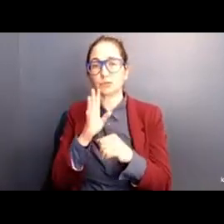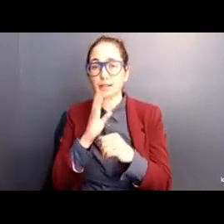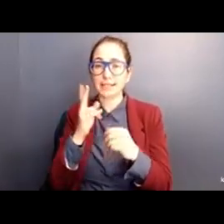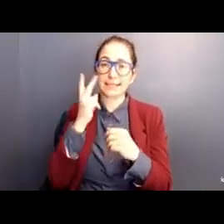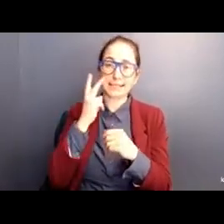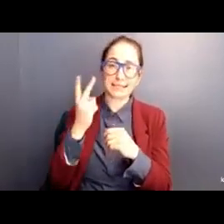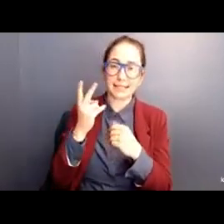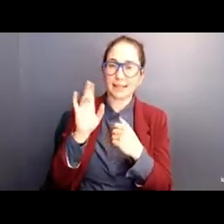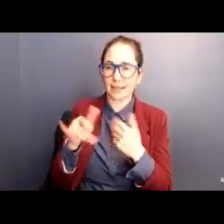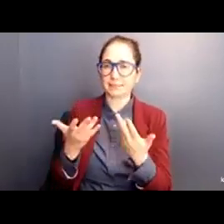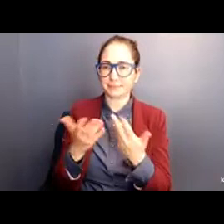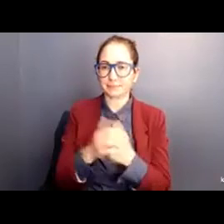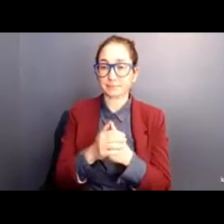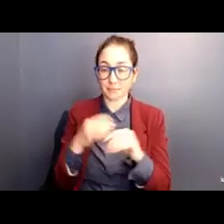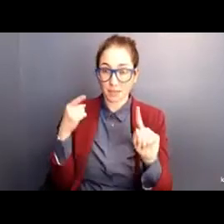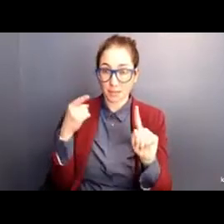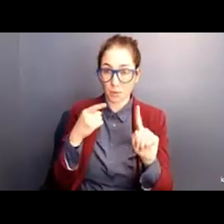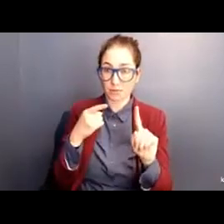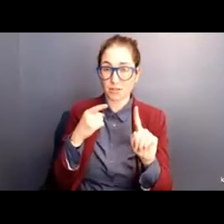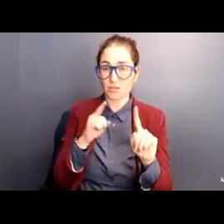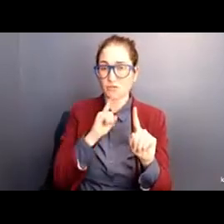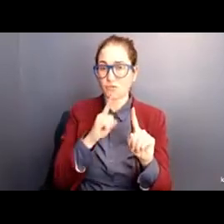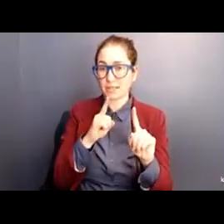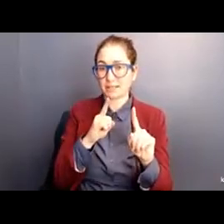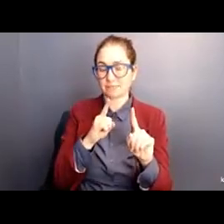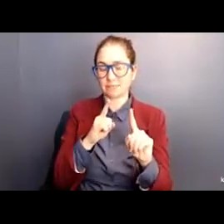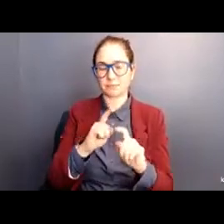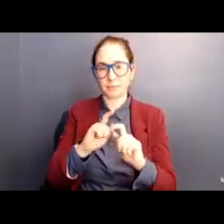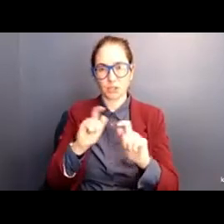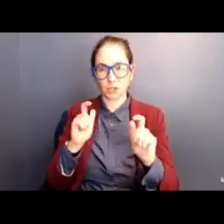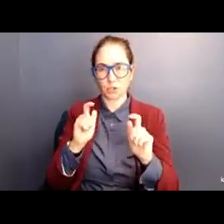So the point is, it's a huge category. And it's covering all